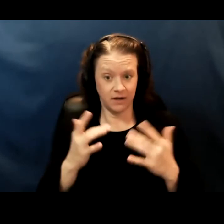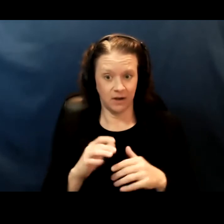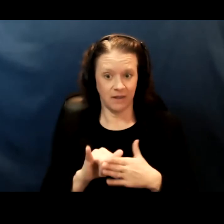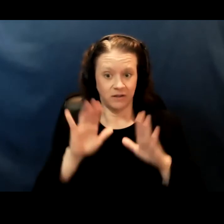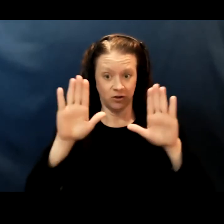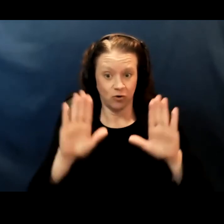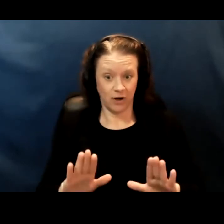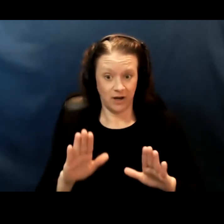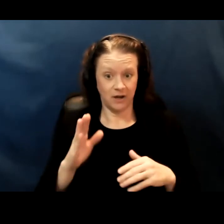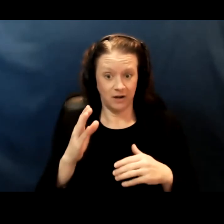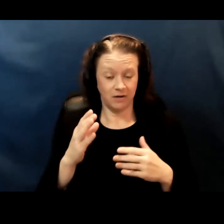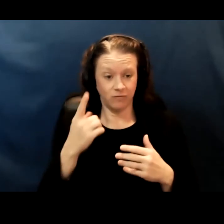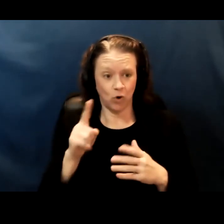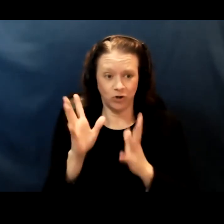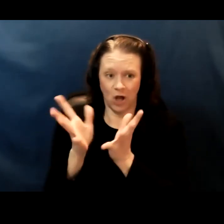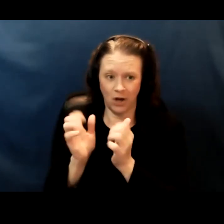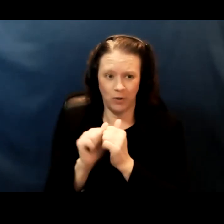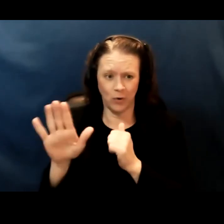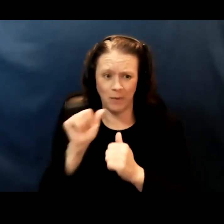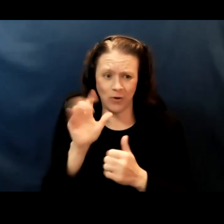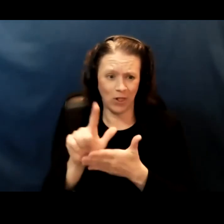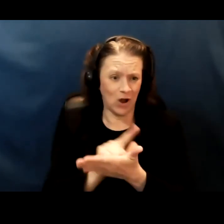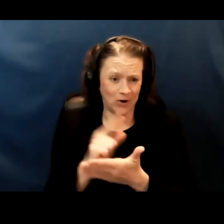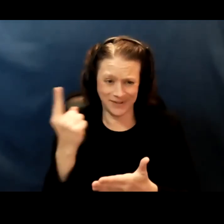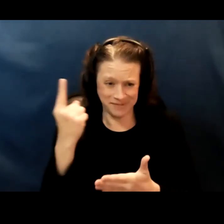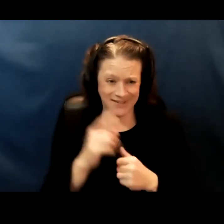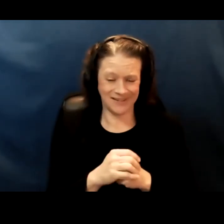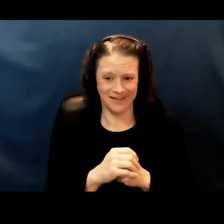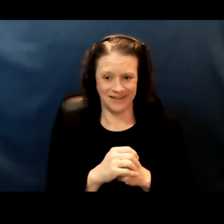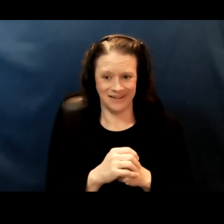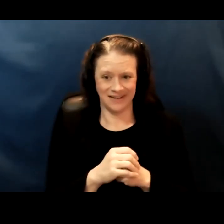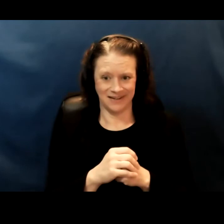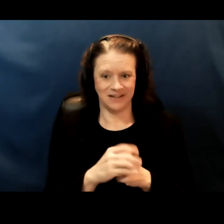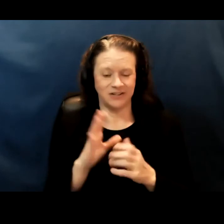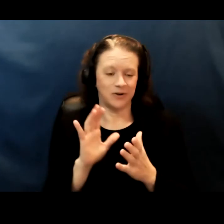And so over the last year I also have seen, like everyone